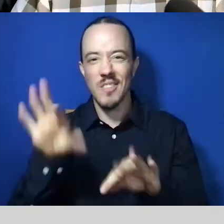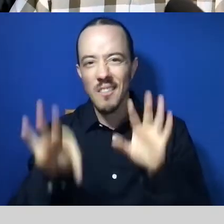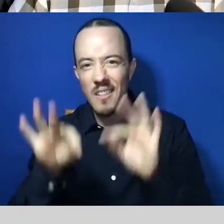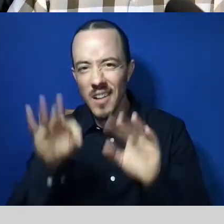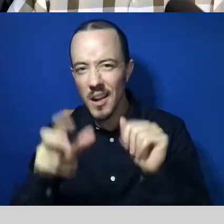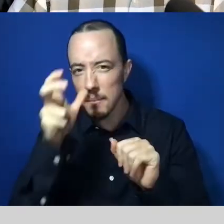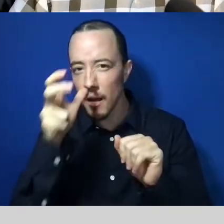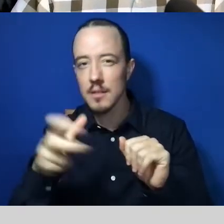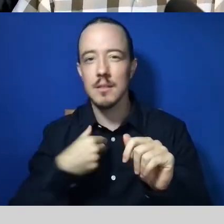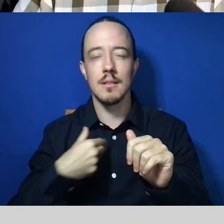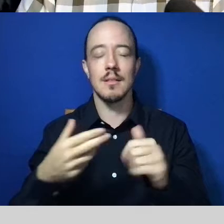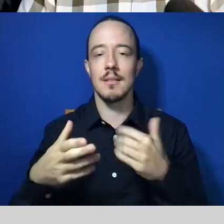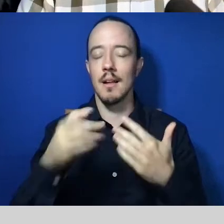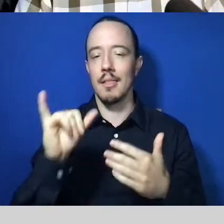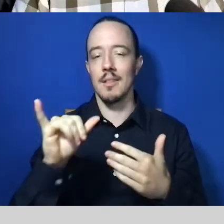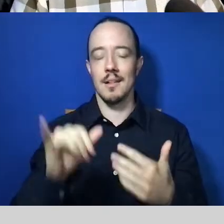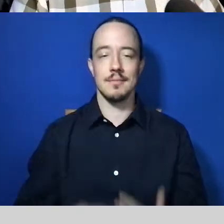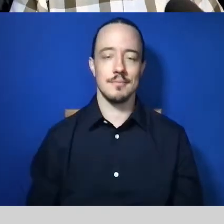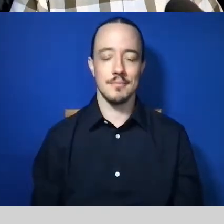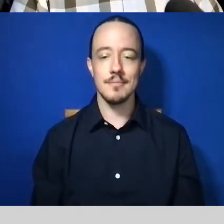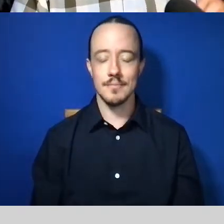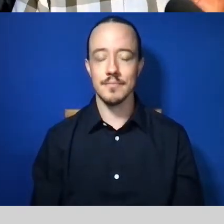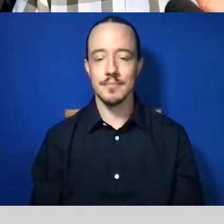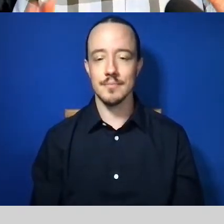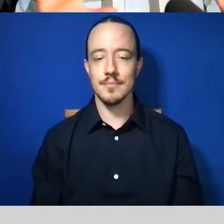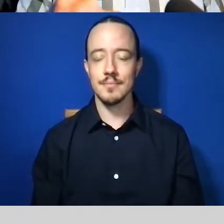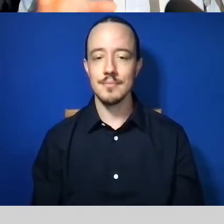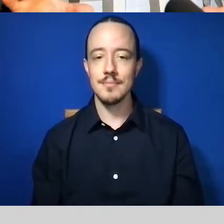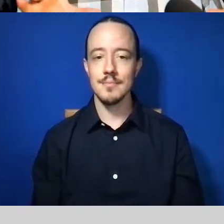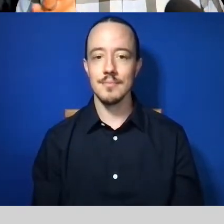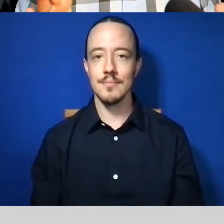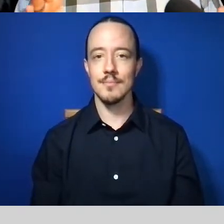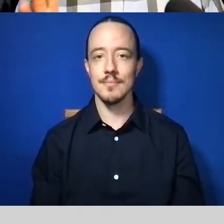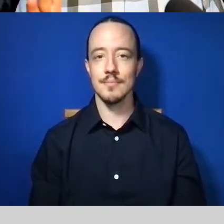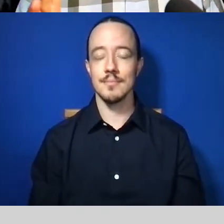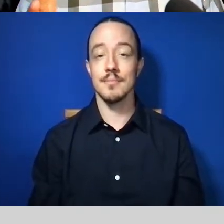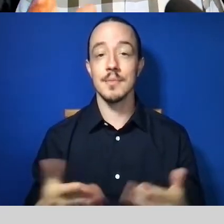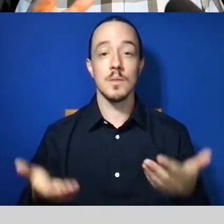that is controlled by Docker Compose. The next step beyond this is going to be